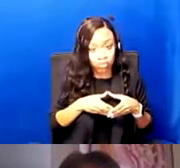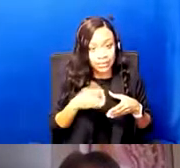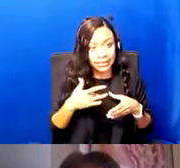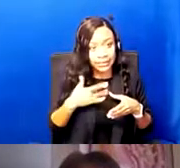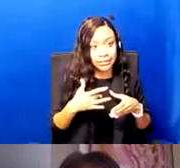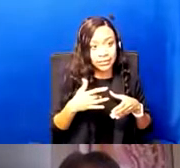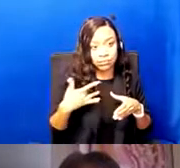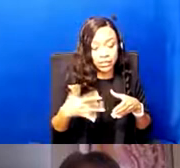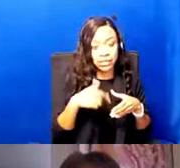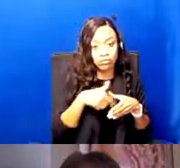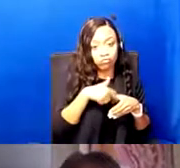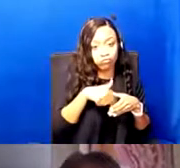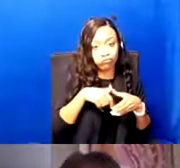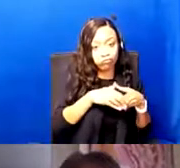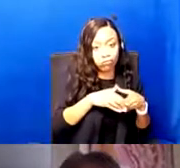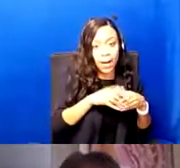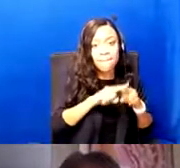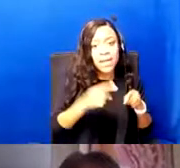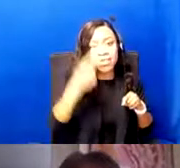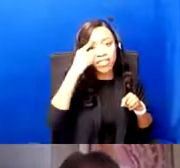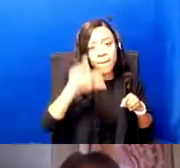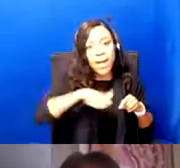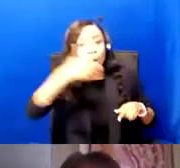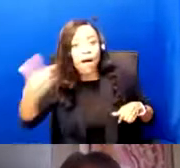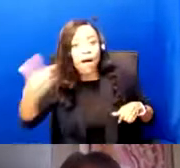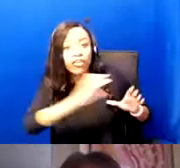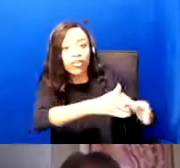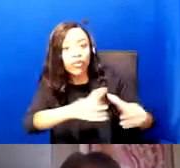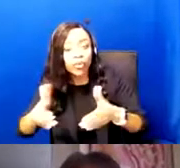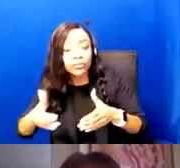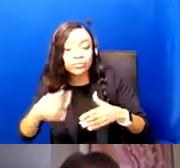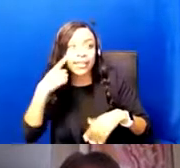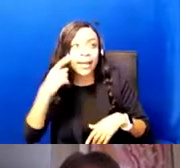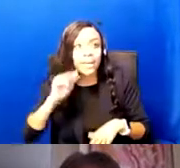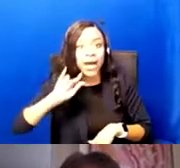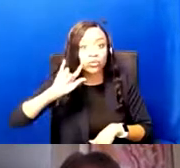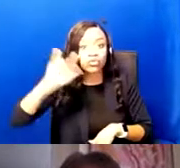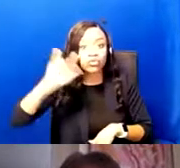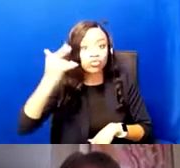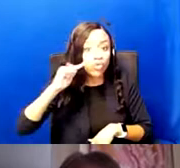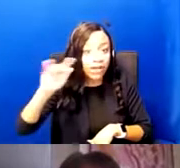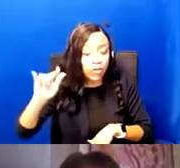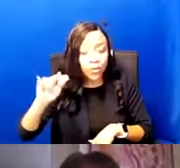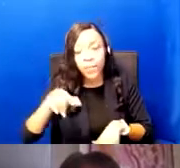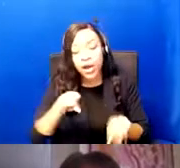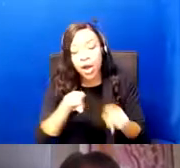and not only thinking about airline travel, but also thinking about our own infrastructure,